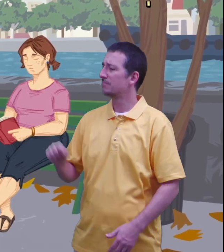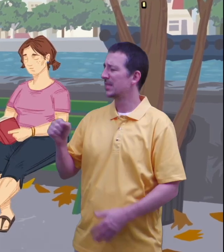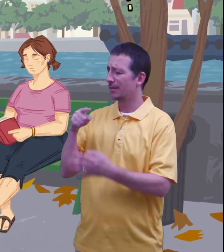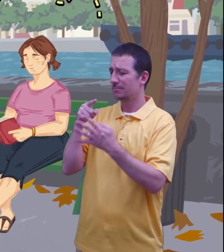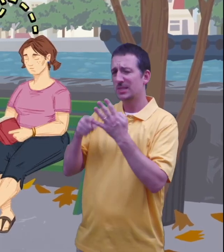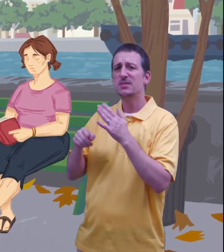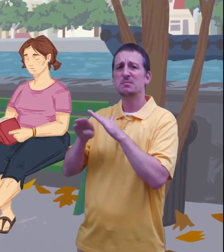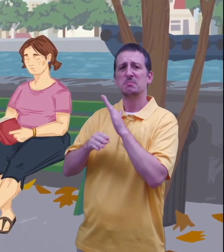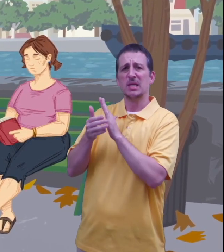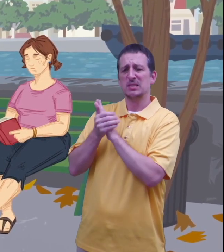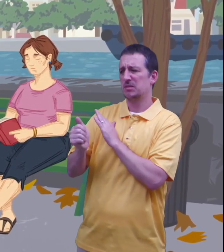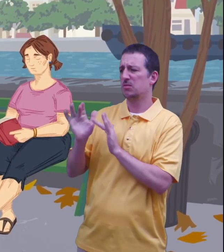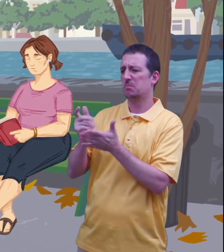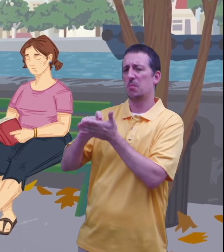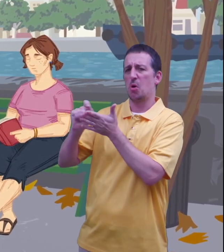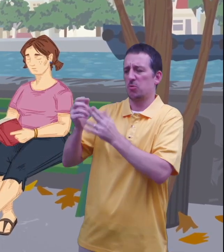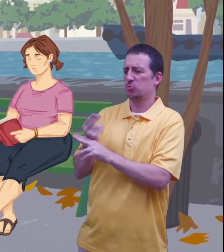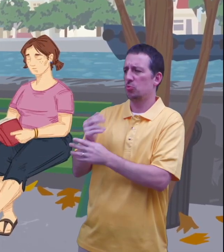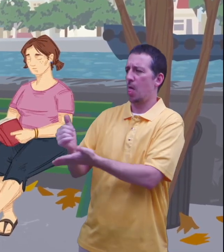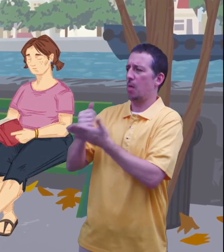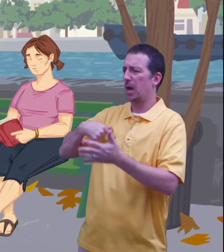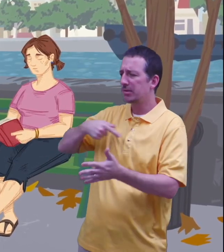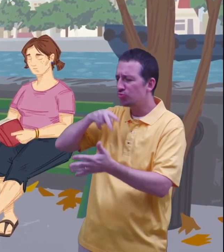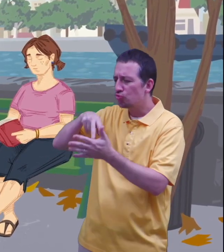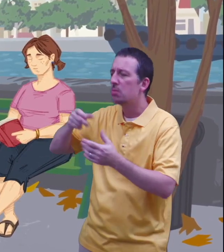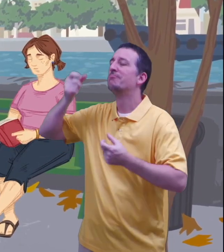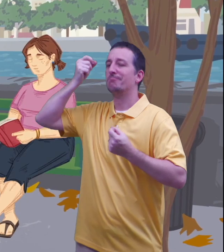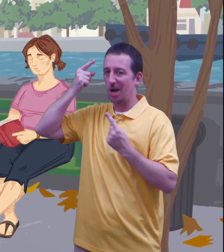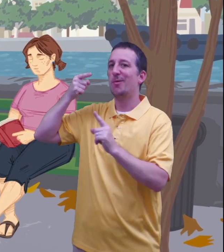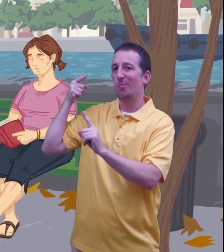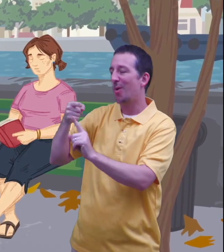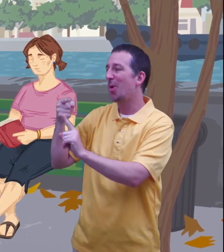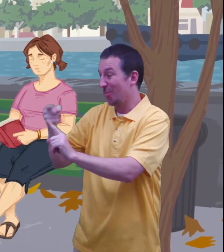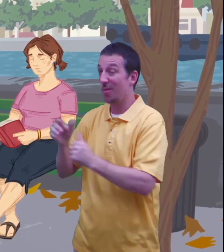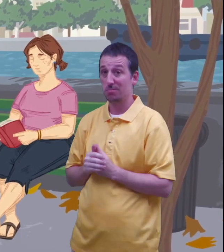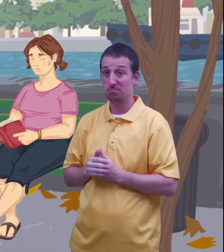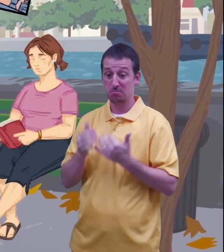Yeah. These are the basic tools an author uses to help readers see the meaning and significance of the events.